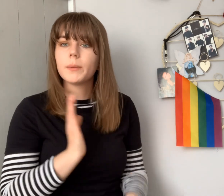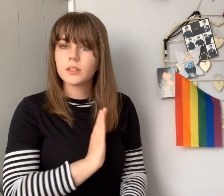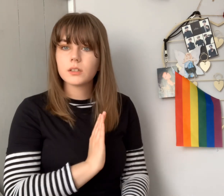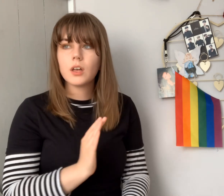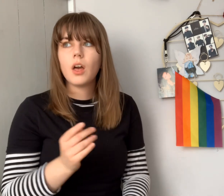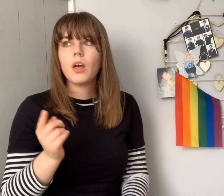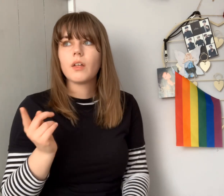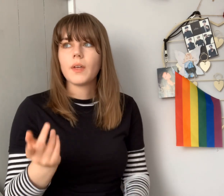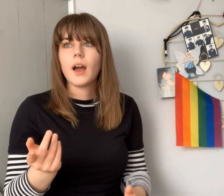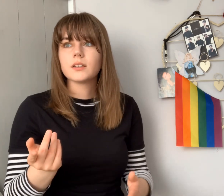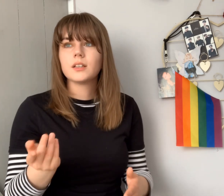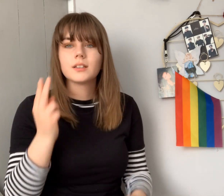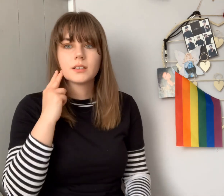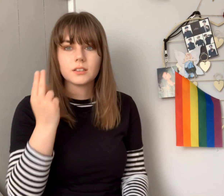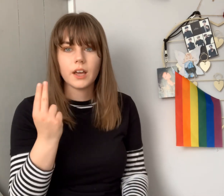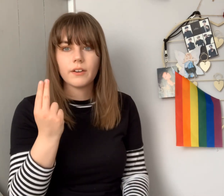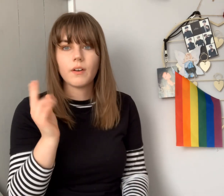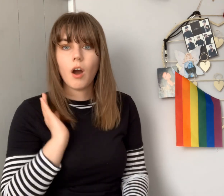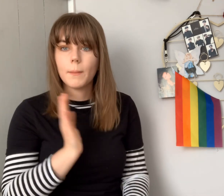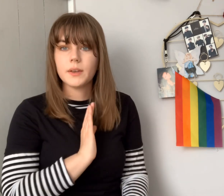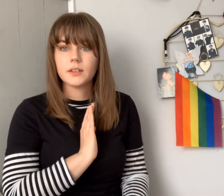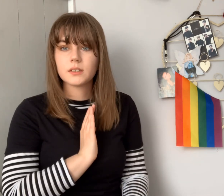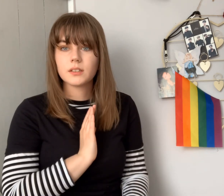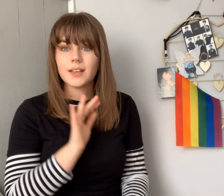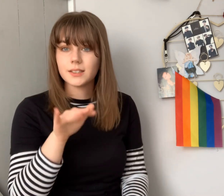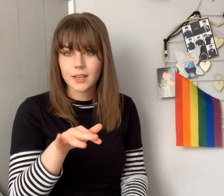that deaf Armys exist